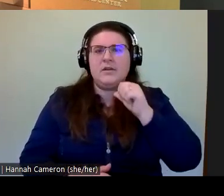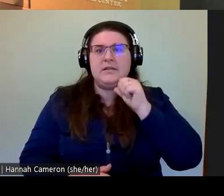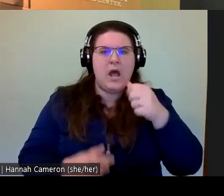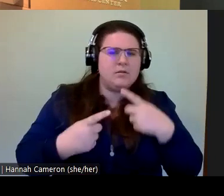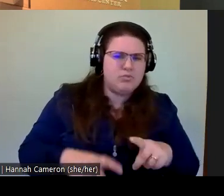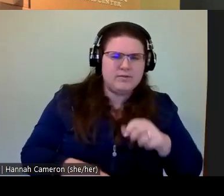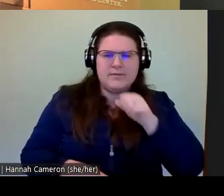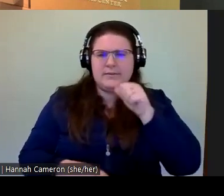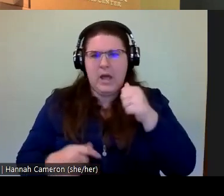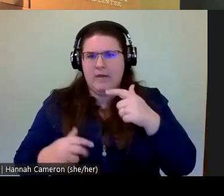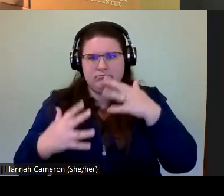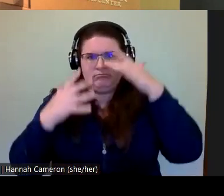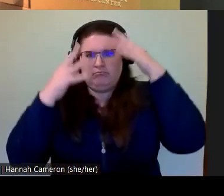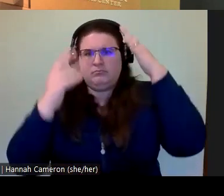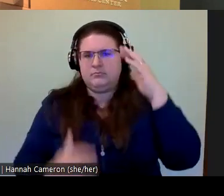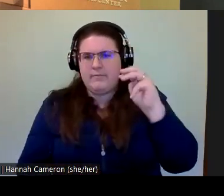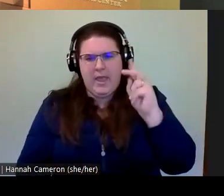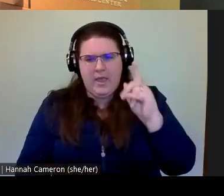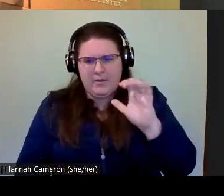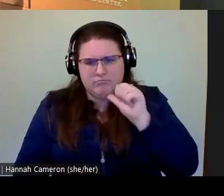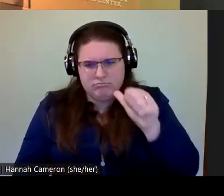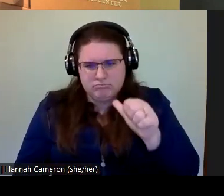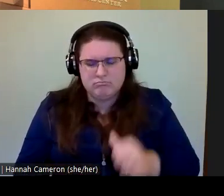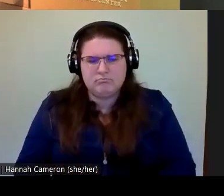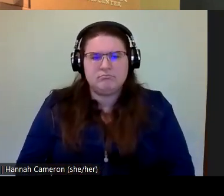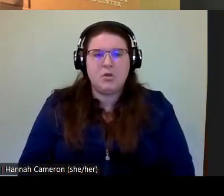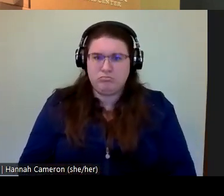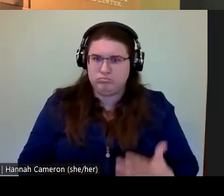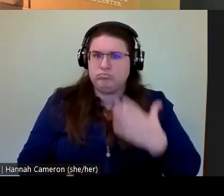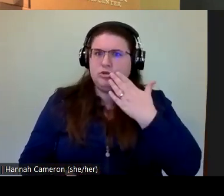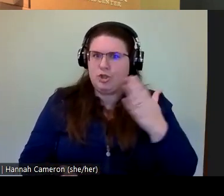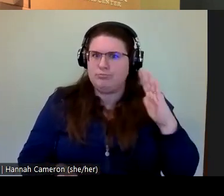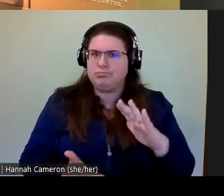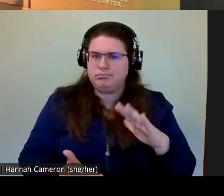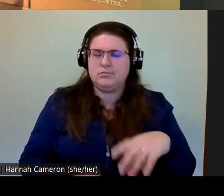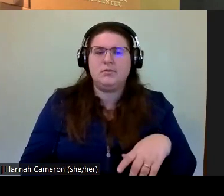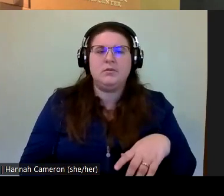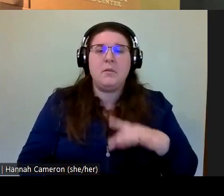differences between the two groups uh we looked at other things we looked at medication side effects